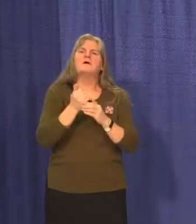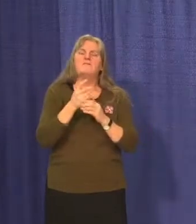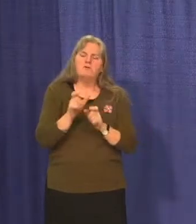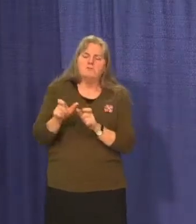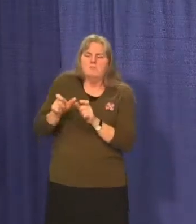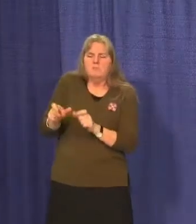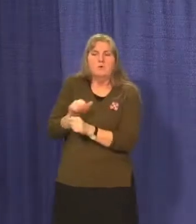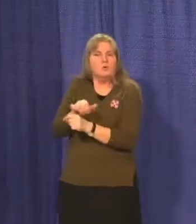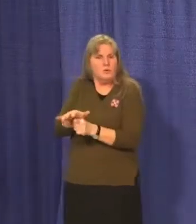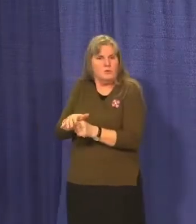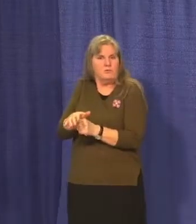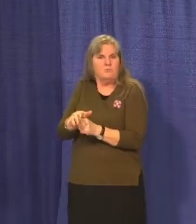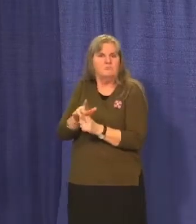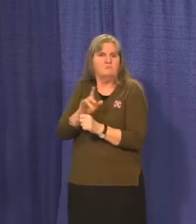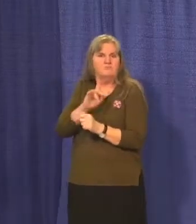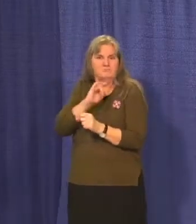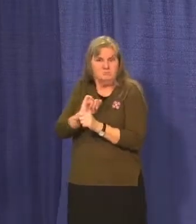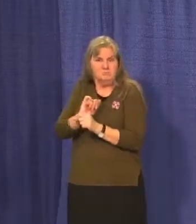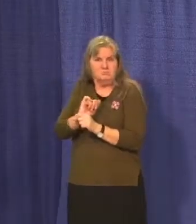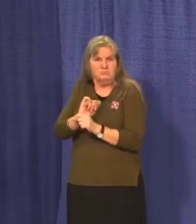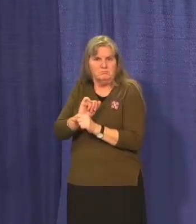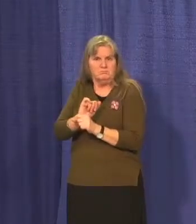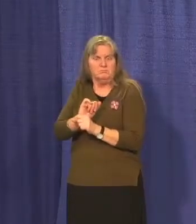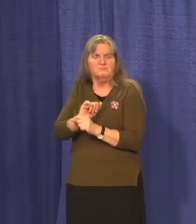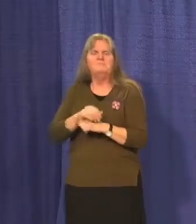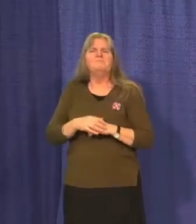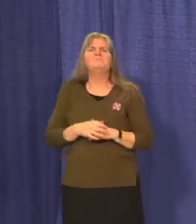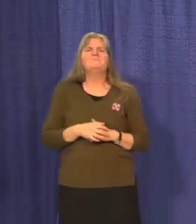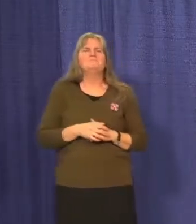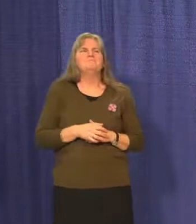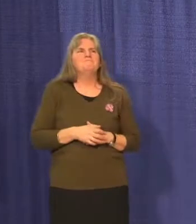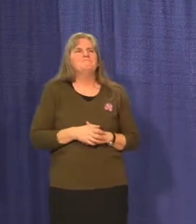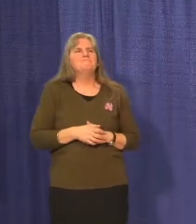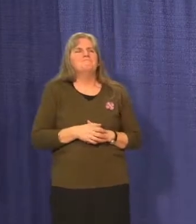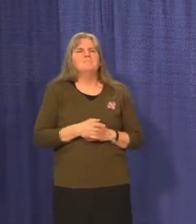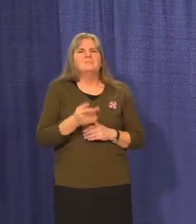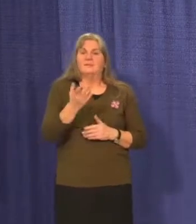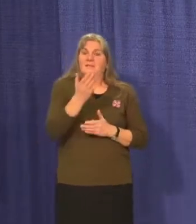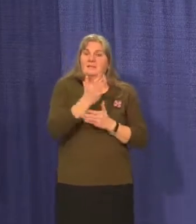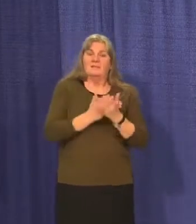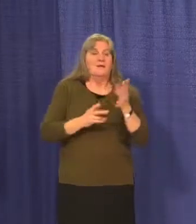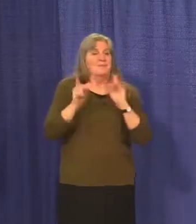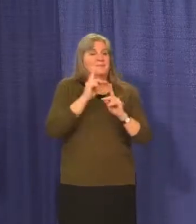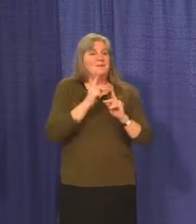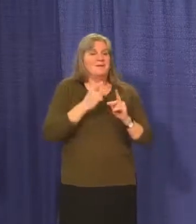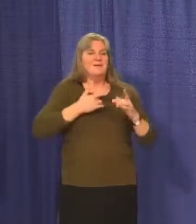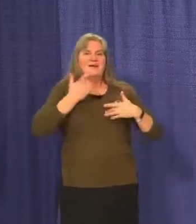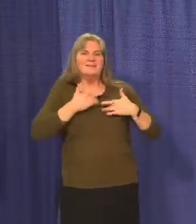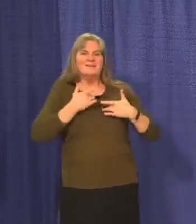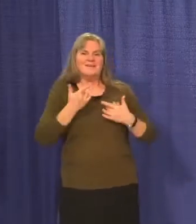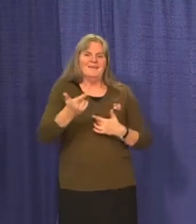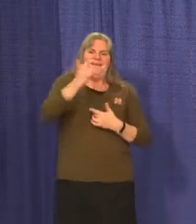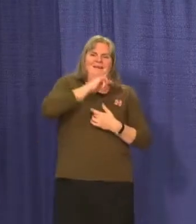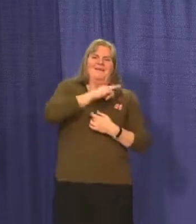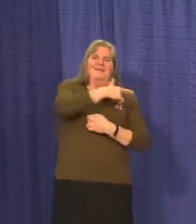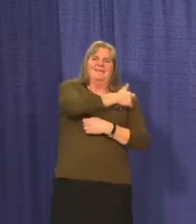ultimately to combat COVID-19. While many people are excited for their turn, it is also